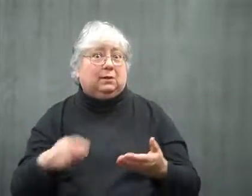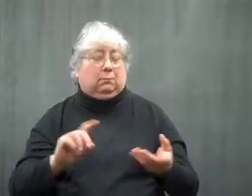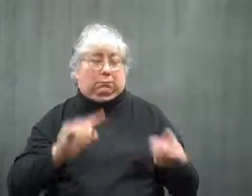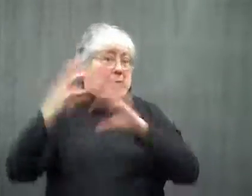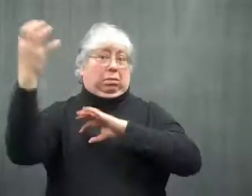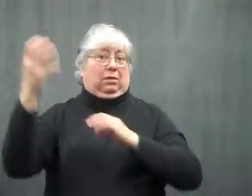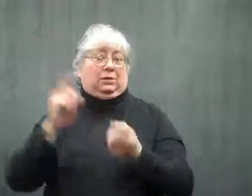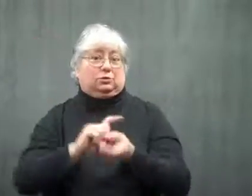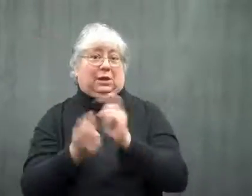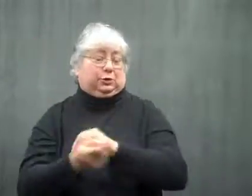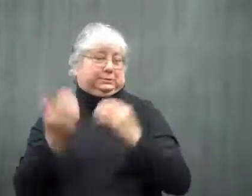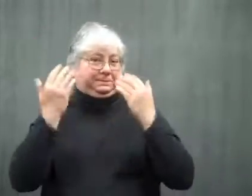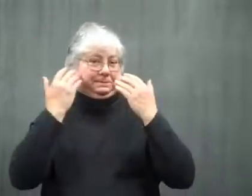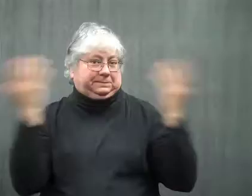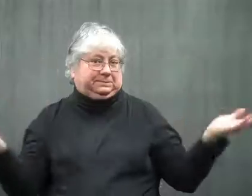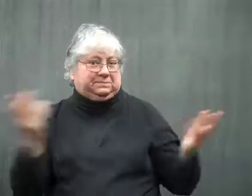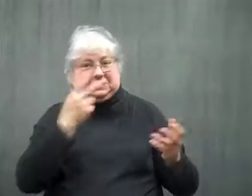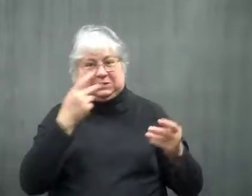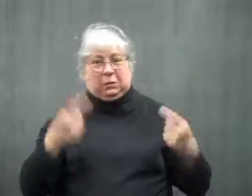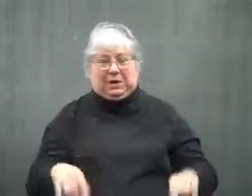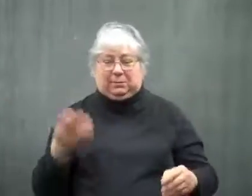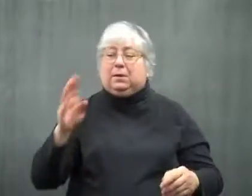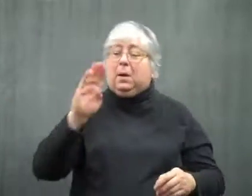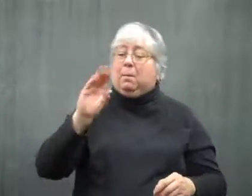Will it mess things up and change it? We don't know. We'll see.